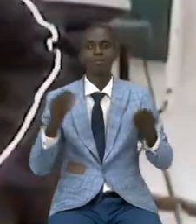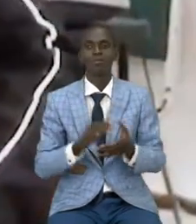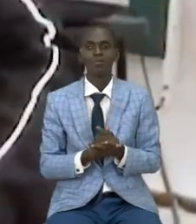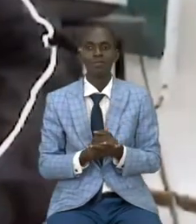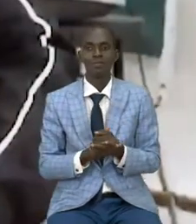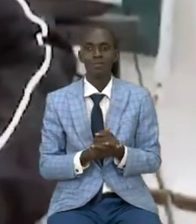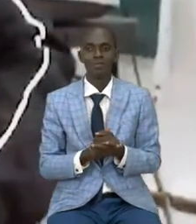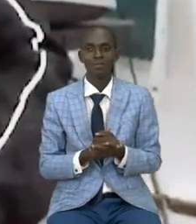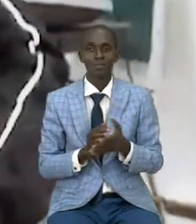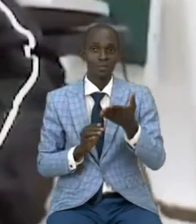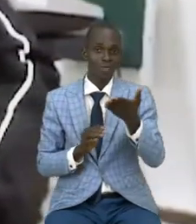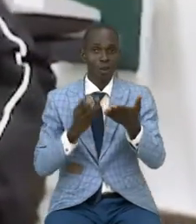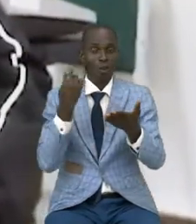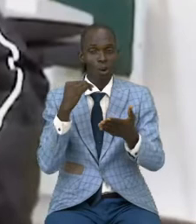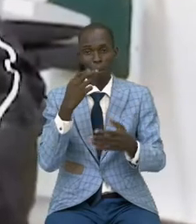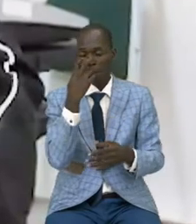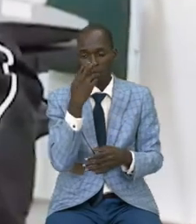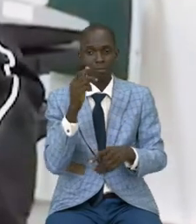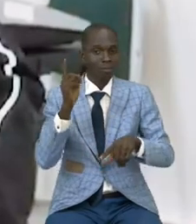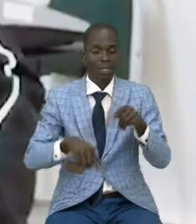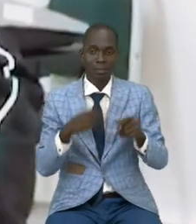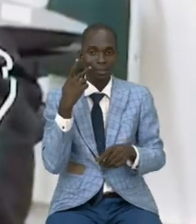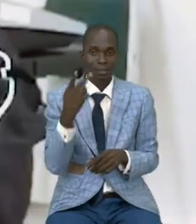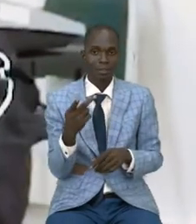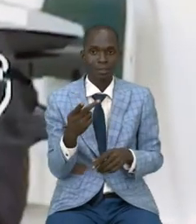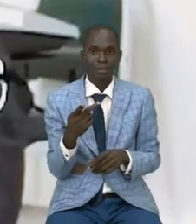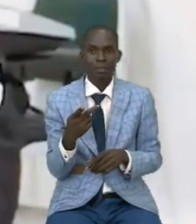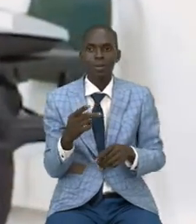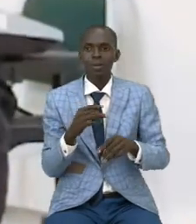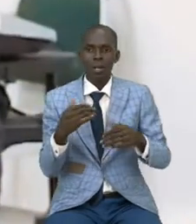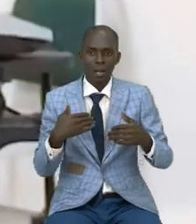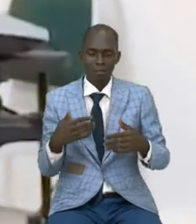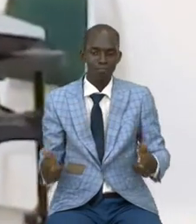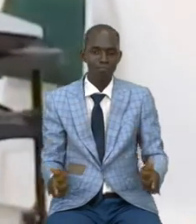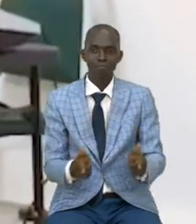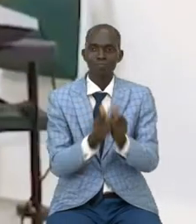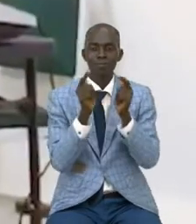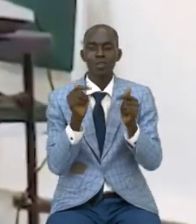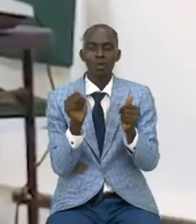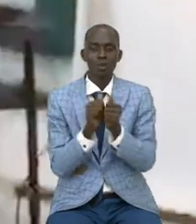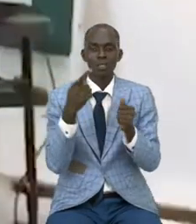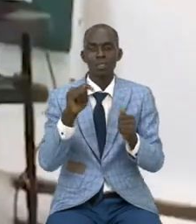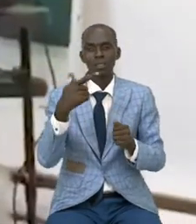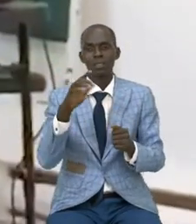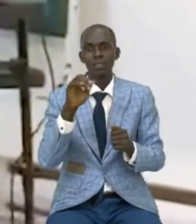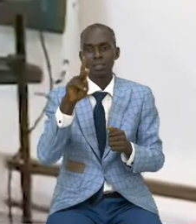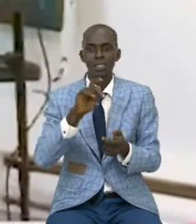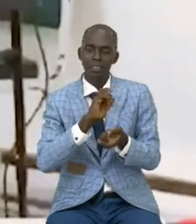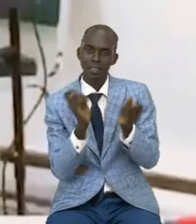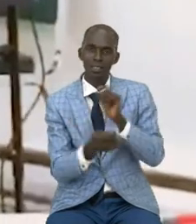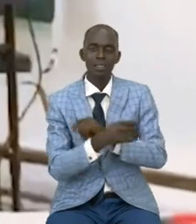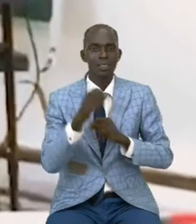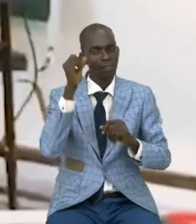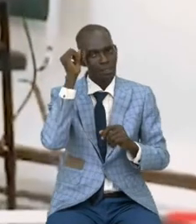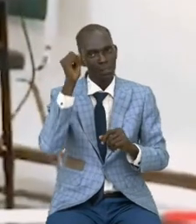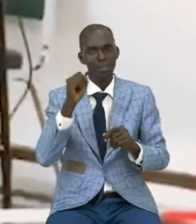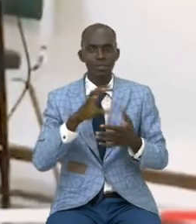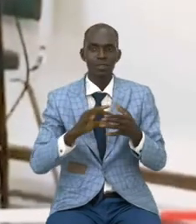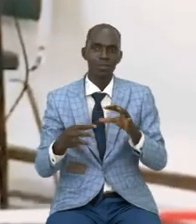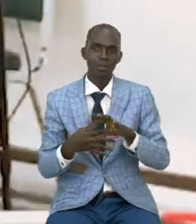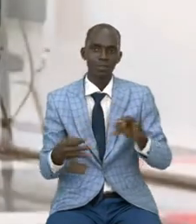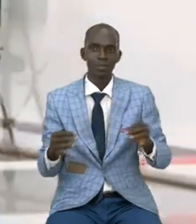he was blind he couldn't see but an encounter with the gck global crusade with kawi changed his story